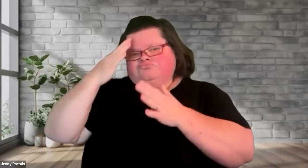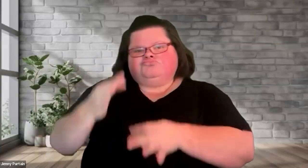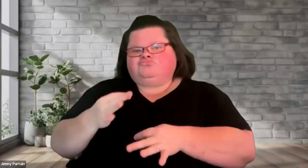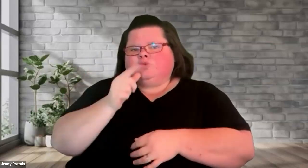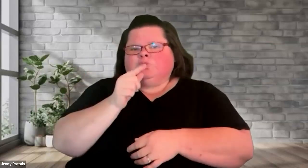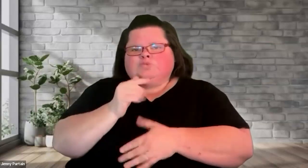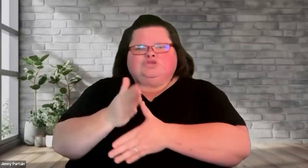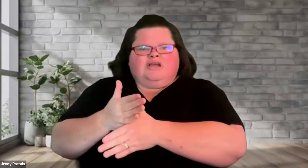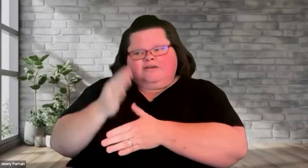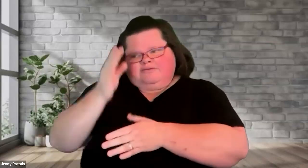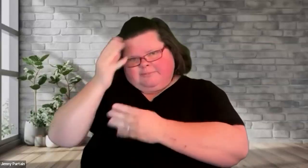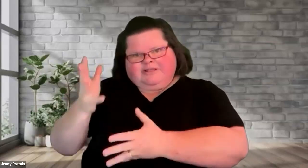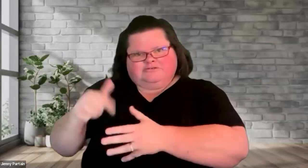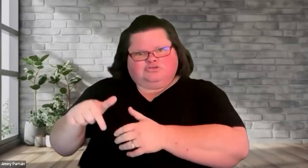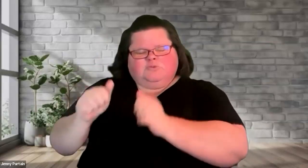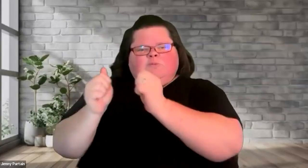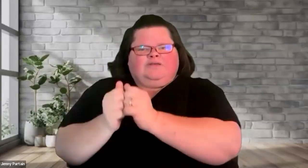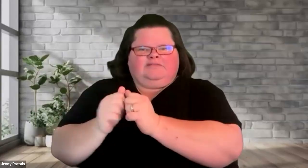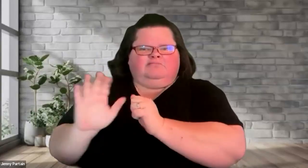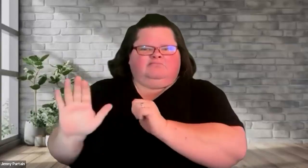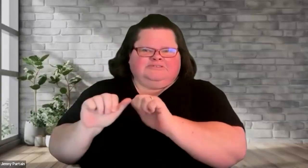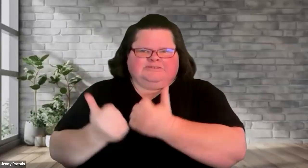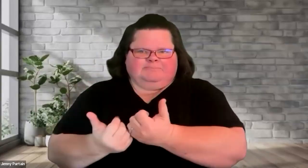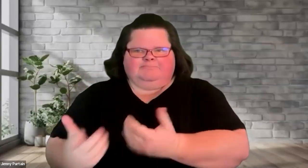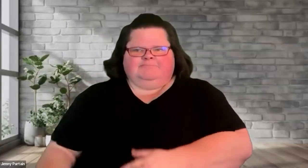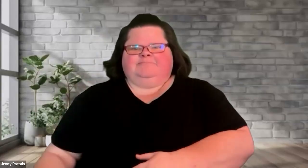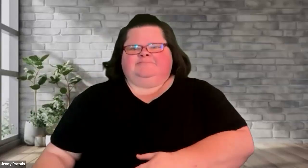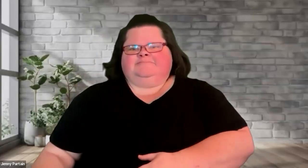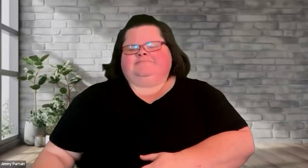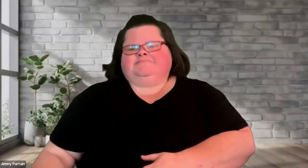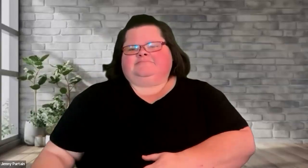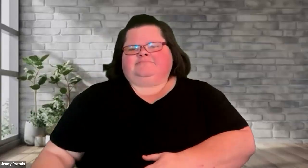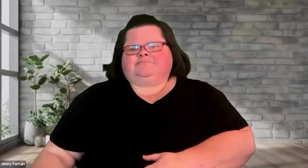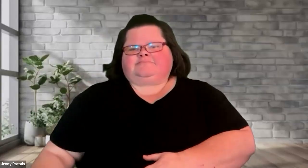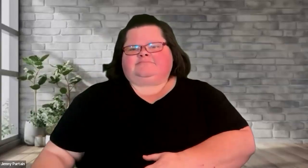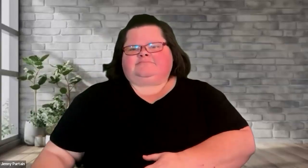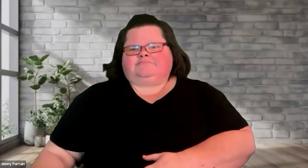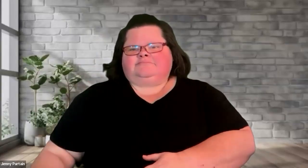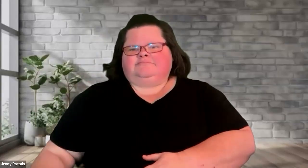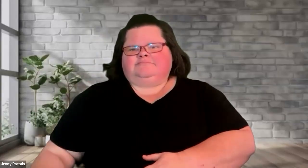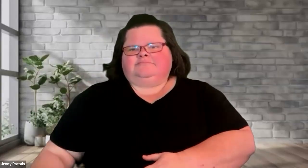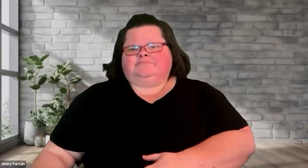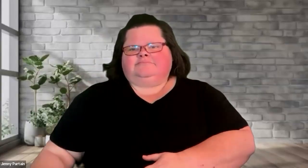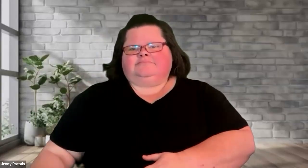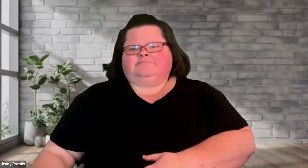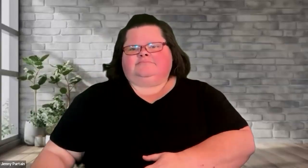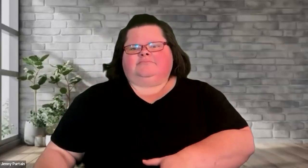The family then decides to share with whom they want. They can share that information with the child's team.